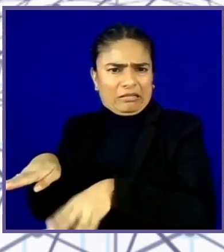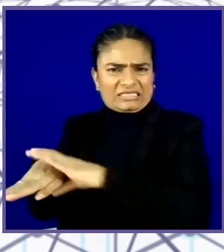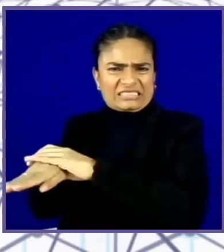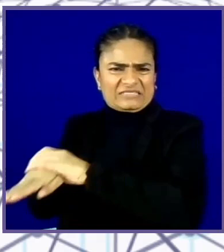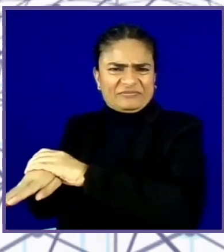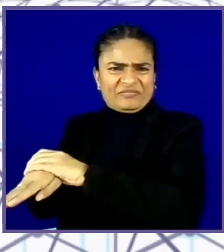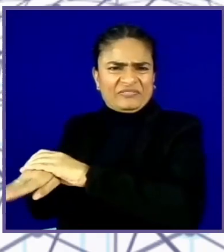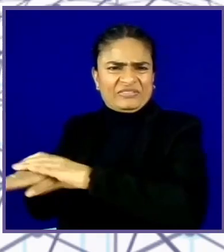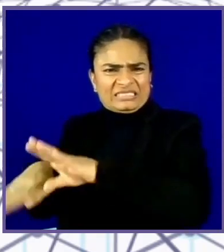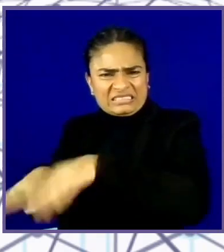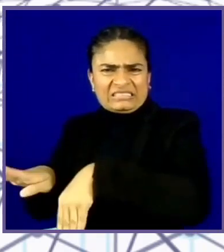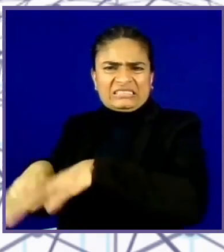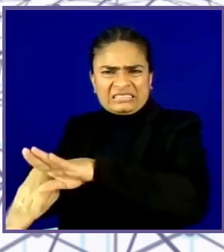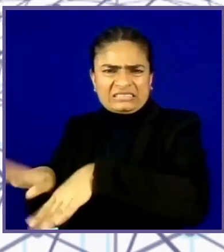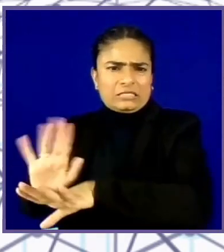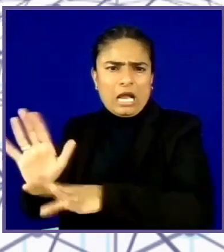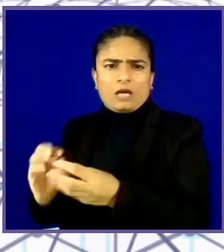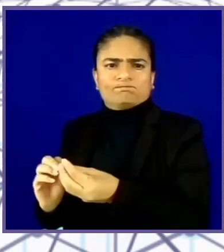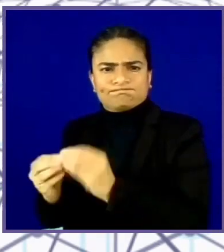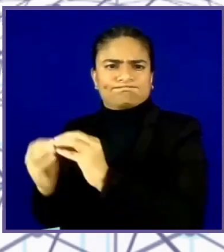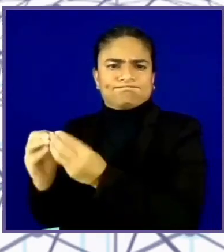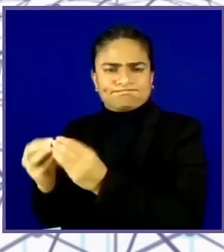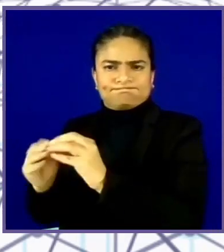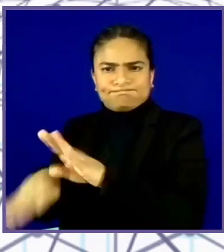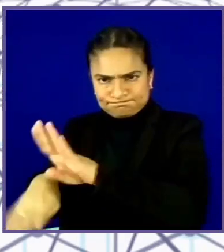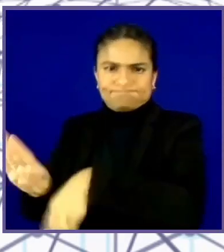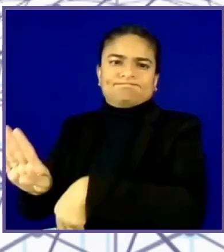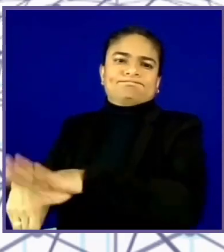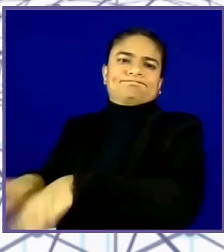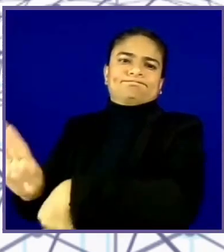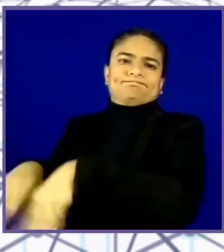that addresses the user's need. So this is what we have been trying.